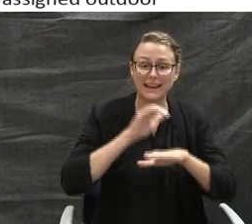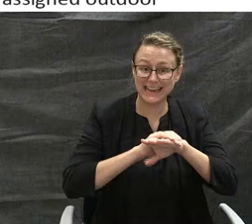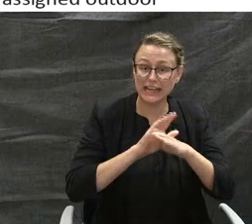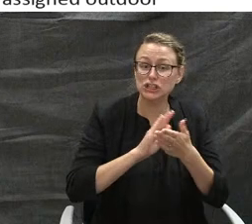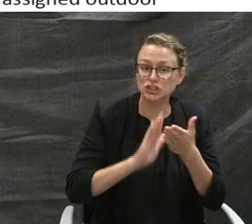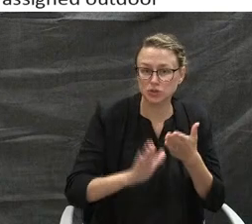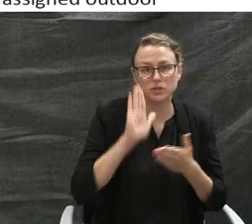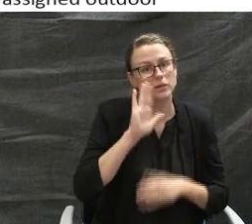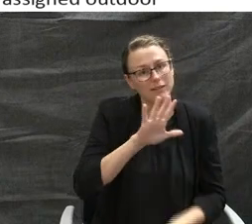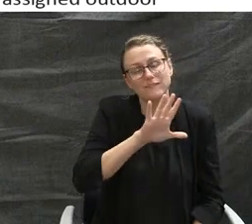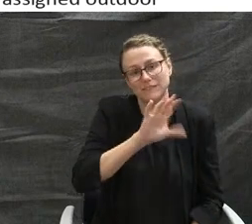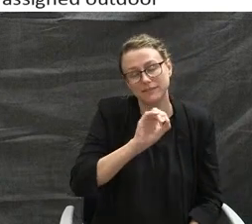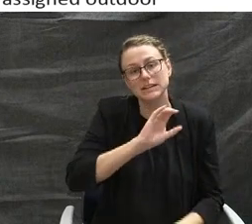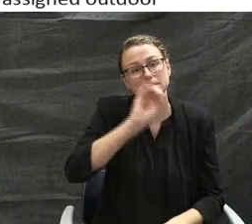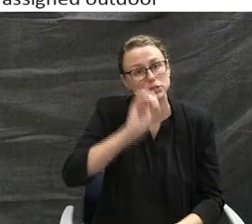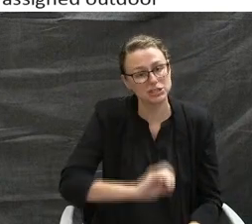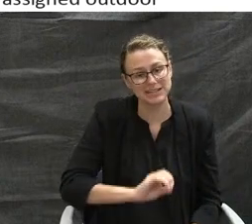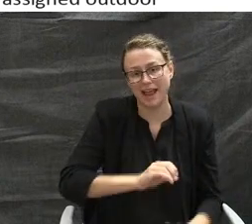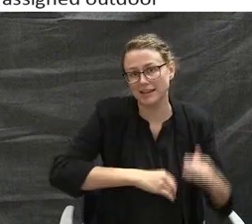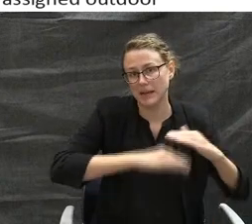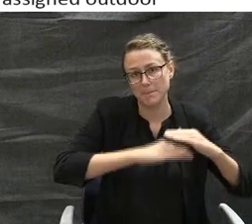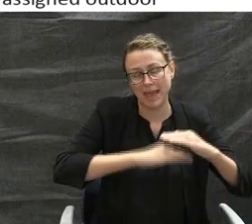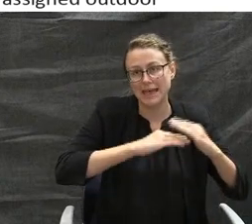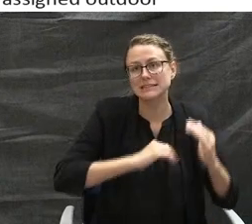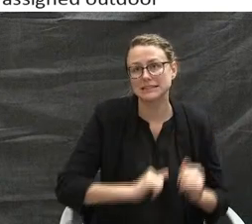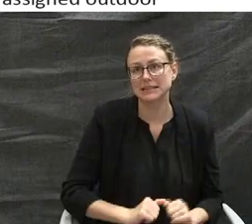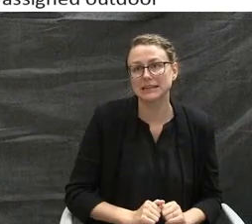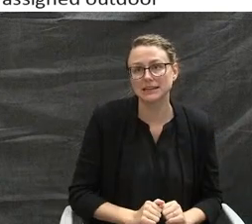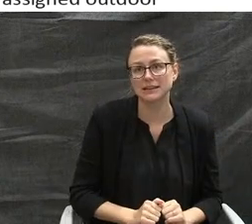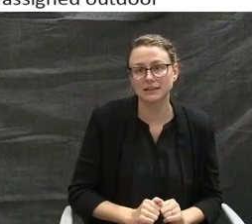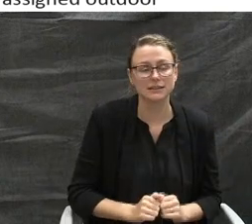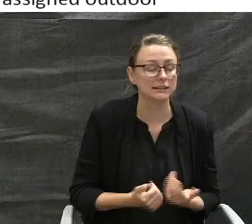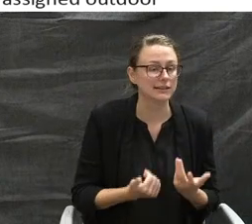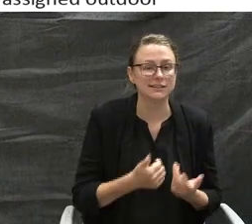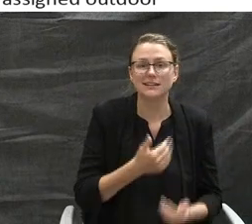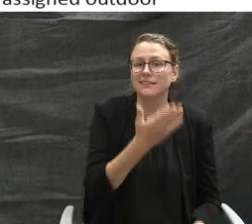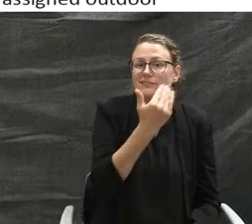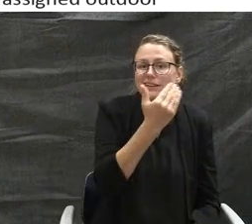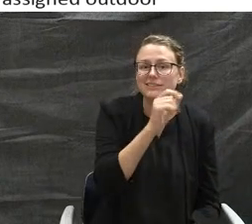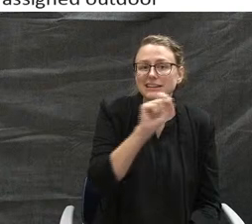of capacity, which is basically 15 to 17 students. An in Chinese